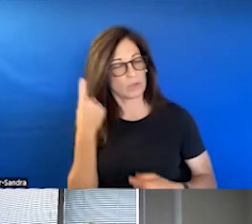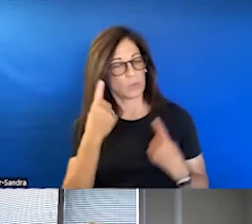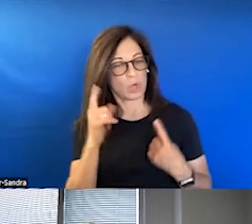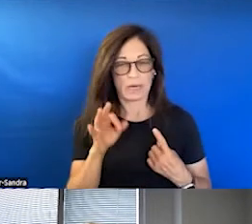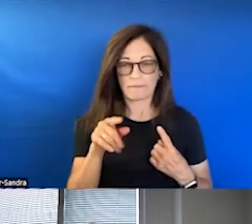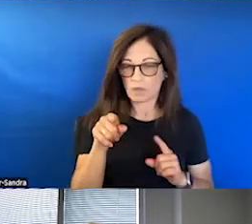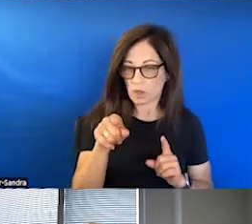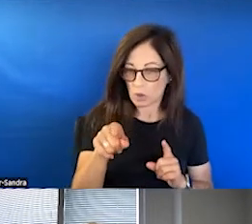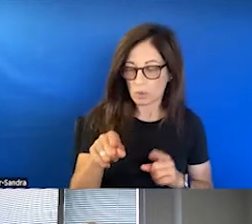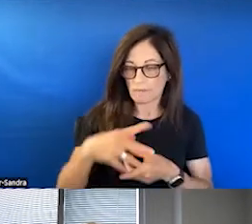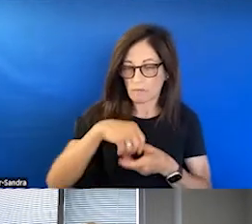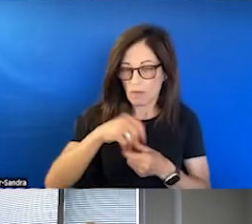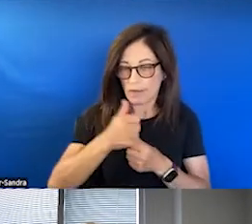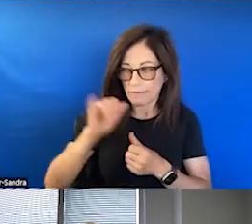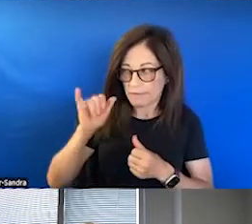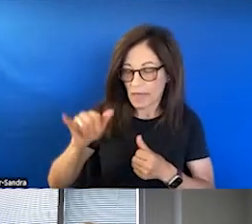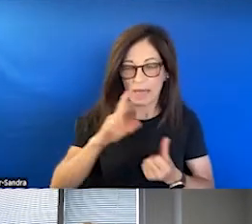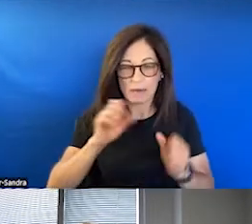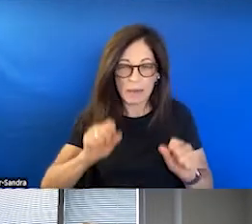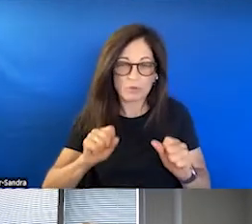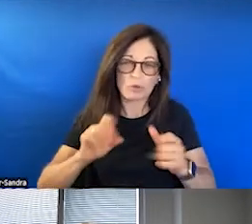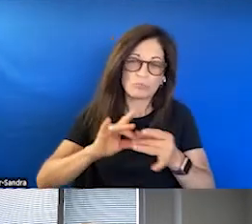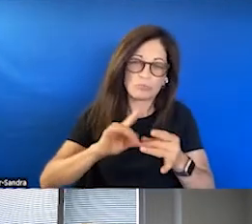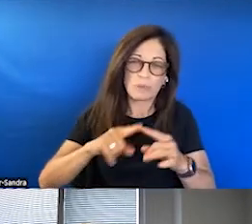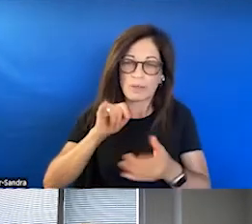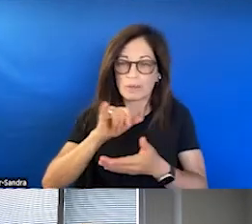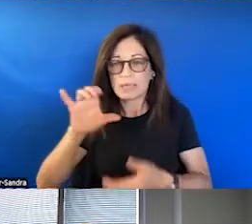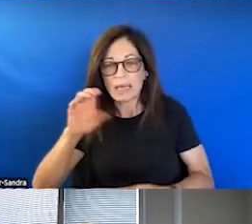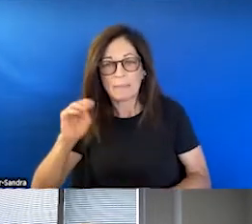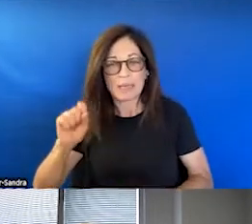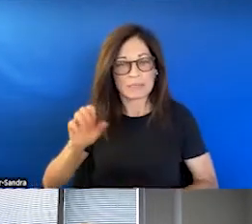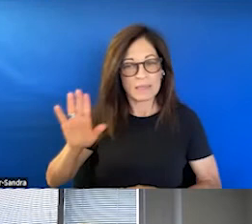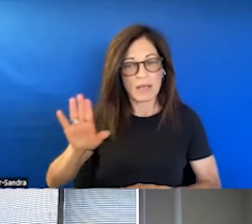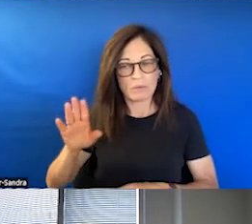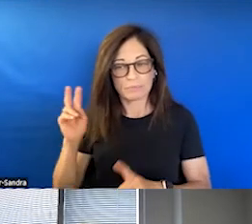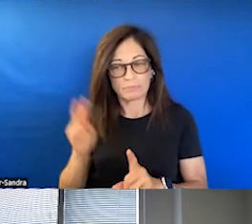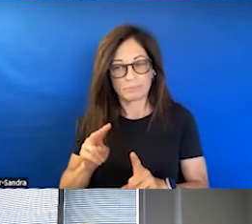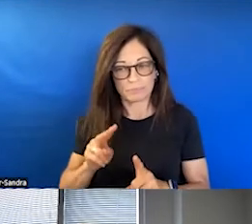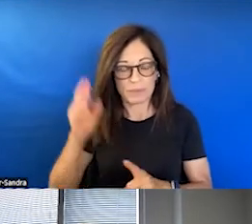BEEN INVOLVED IN ANY OF THAT, WERE ABLE TO SAY ANYTHING ABOUT CMSs. OPINIONS ON THOSE THINGS.